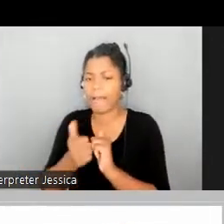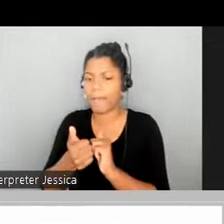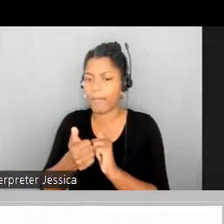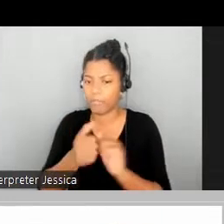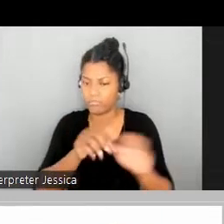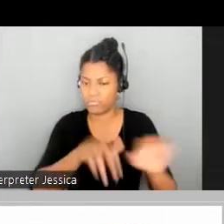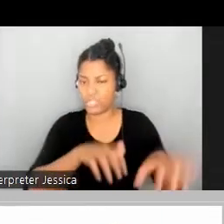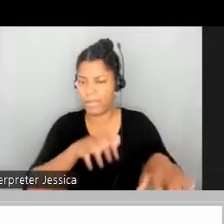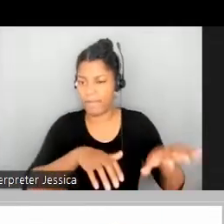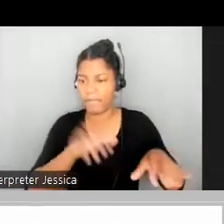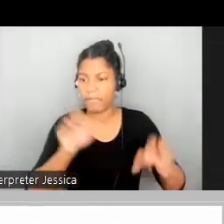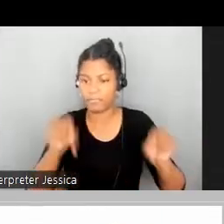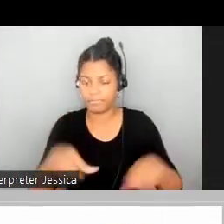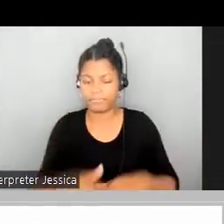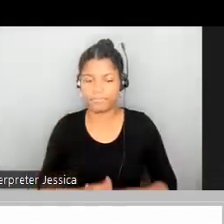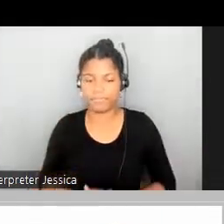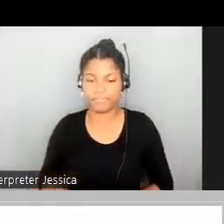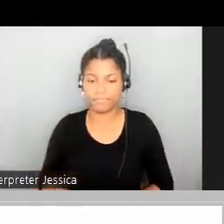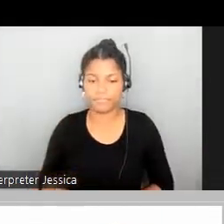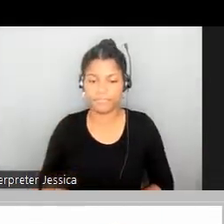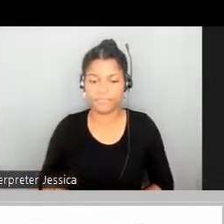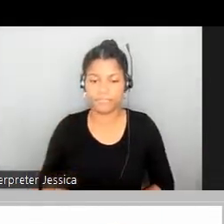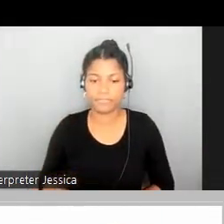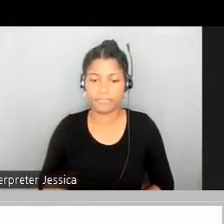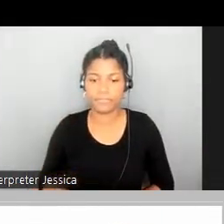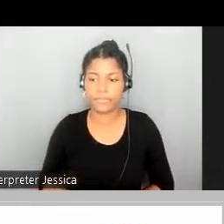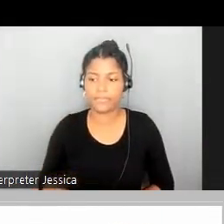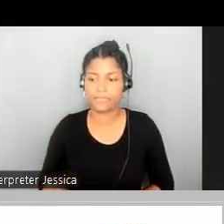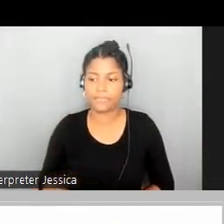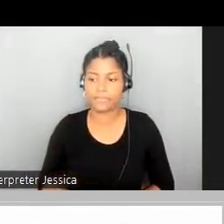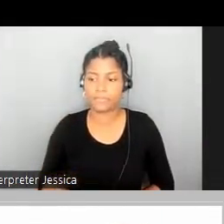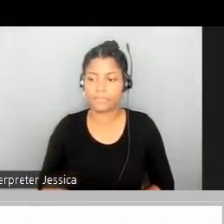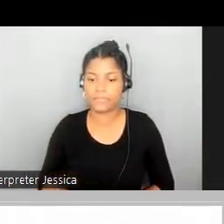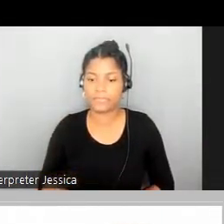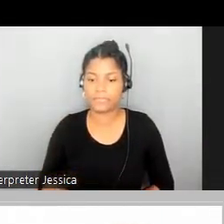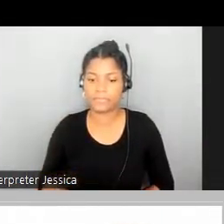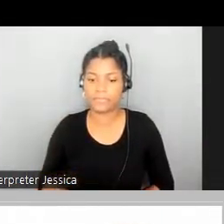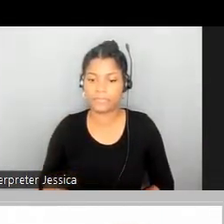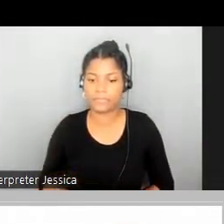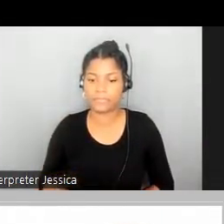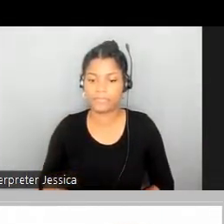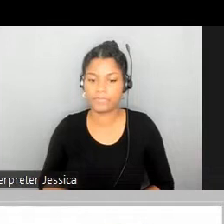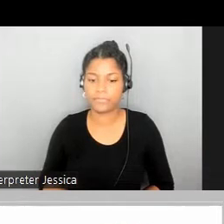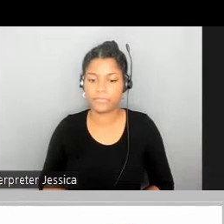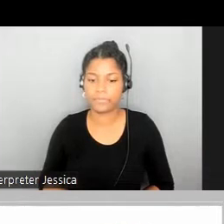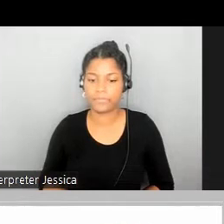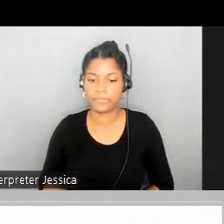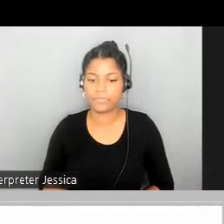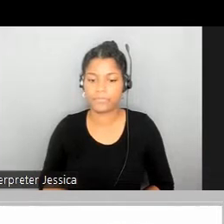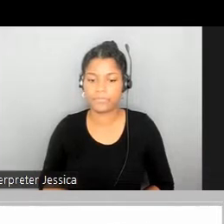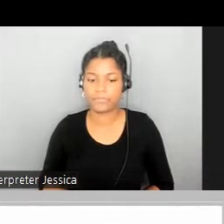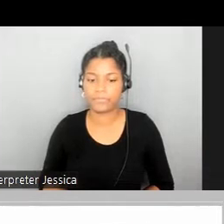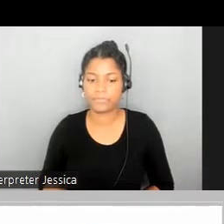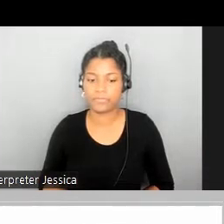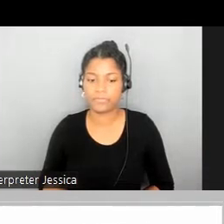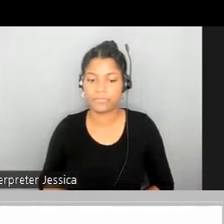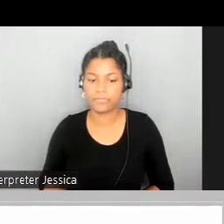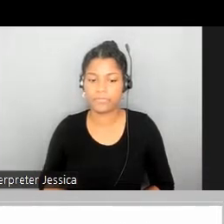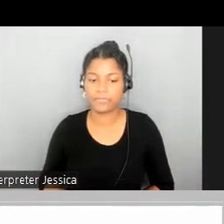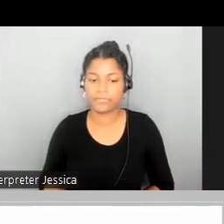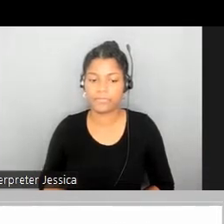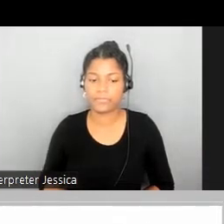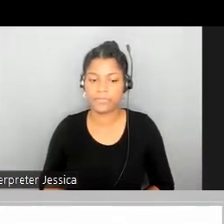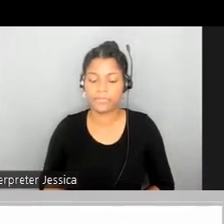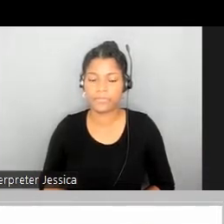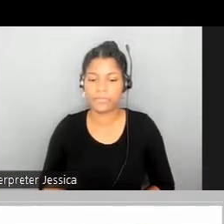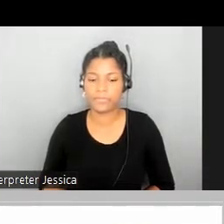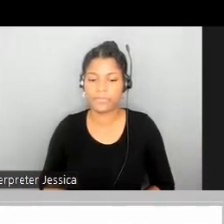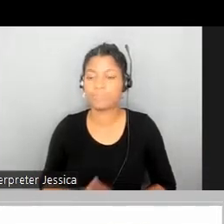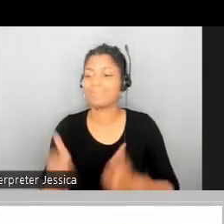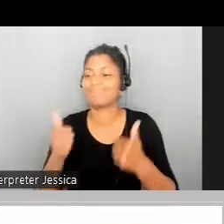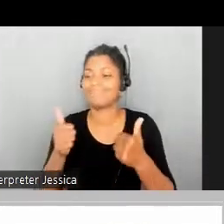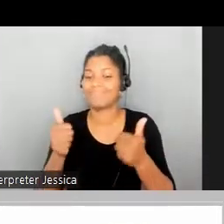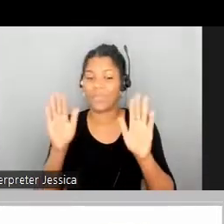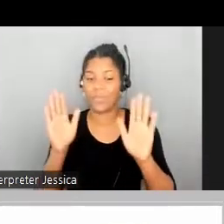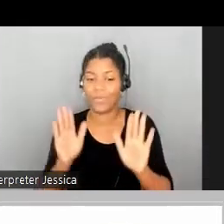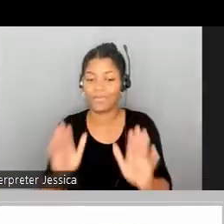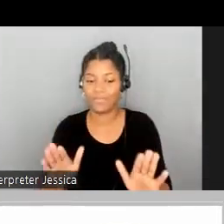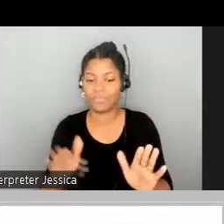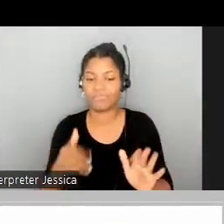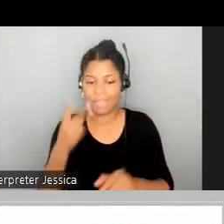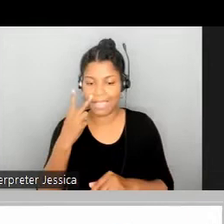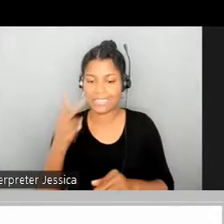Okay, great; we are getting some responses.